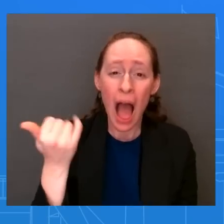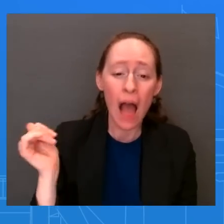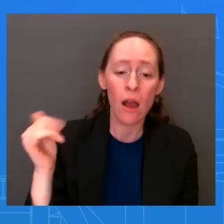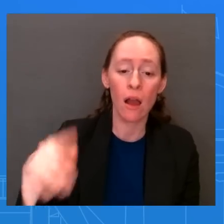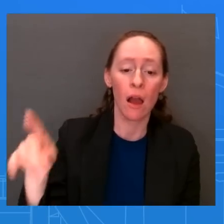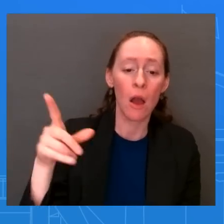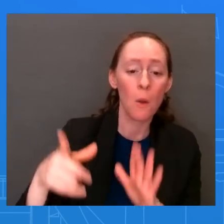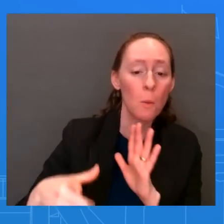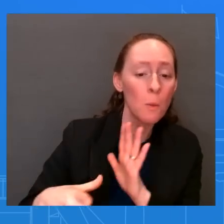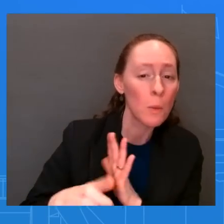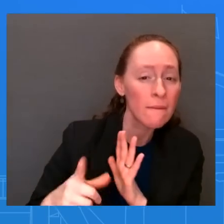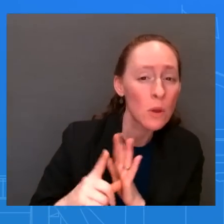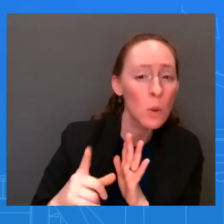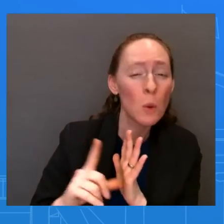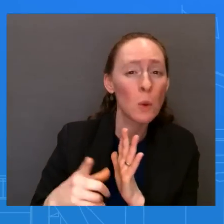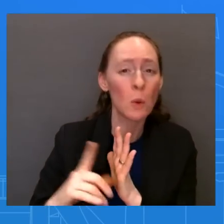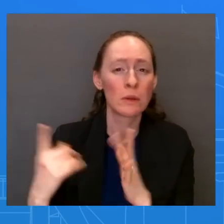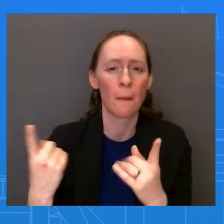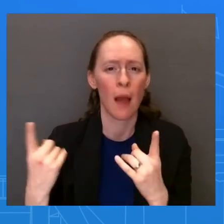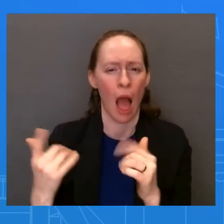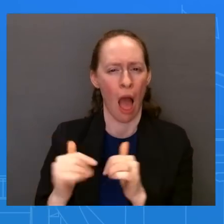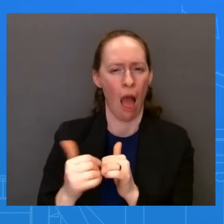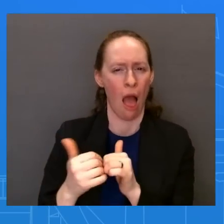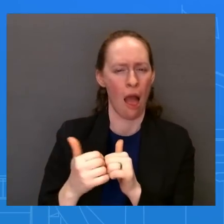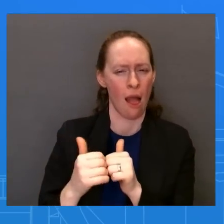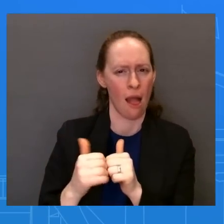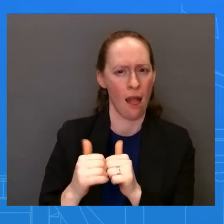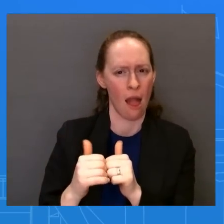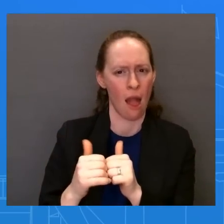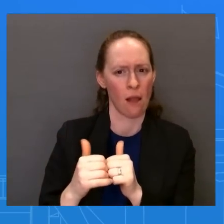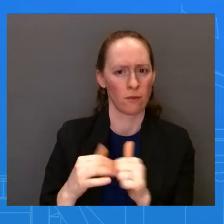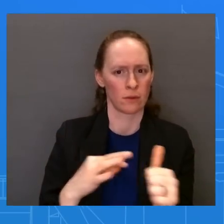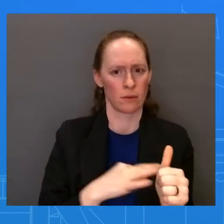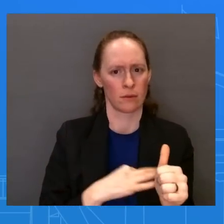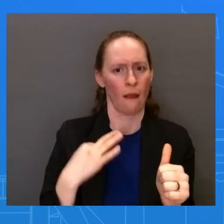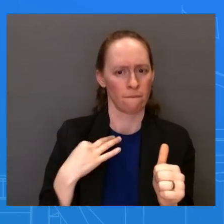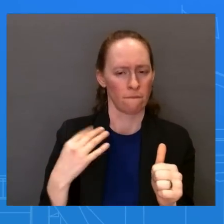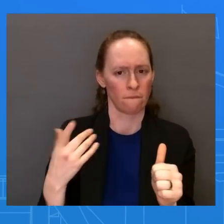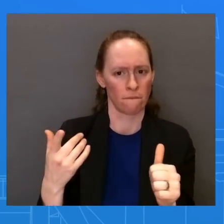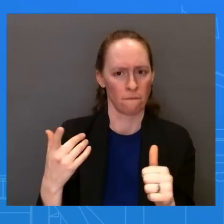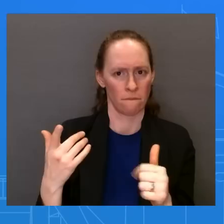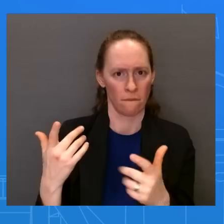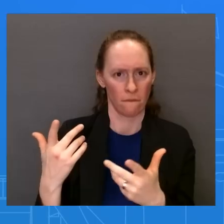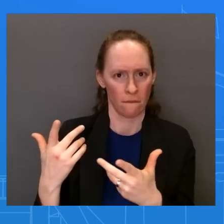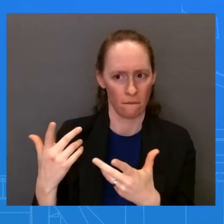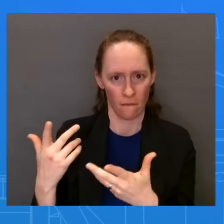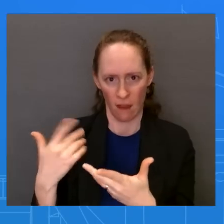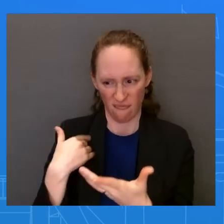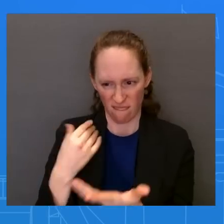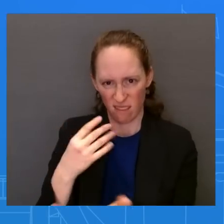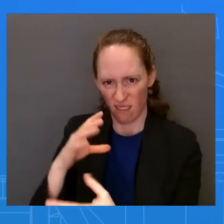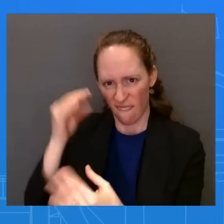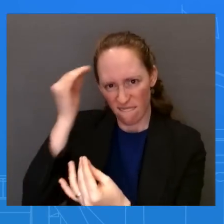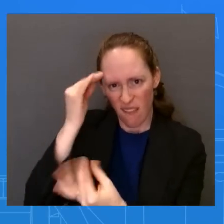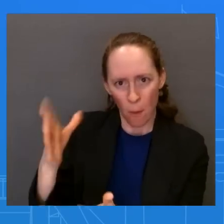and how they are turned over to National Archives during a transition. Ms. Jean-Pierre: And to be clear, I'm going to refer you to the my colleagues